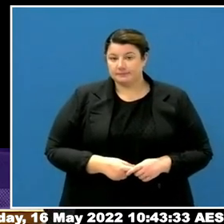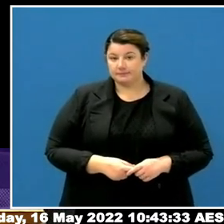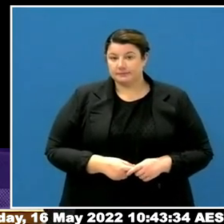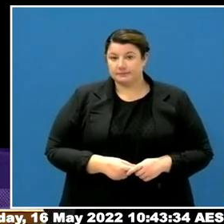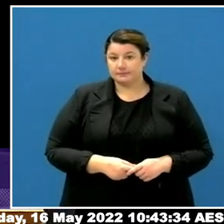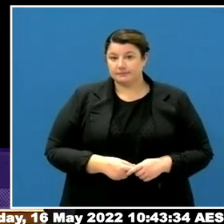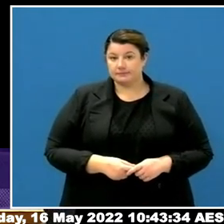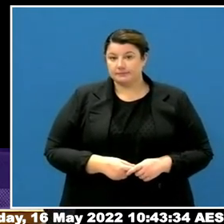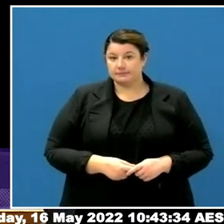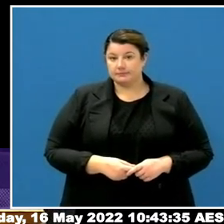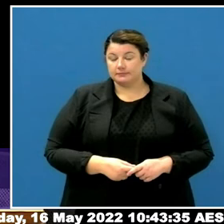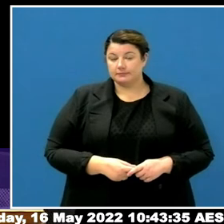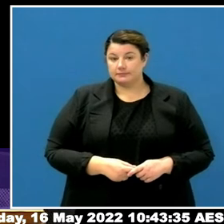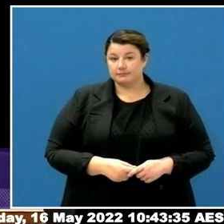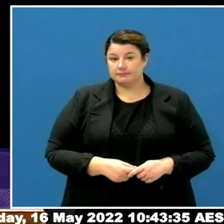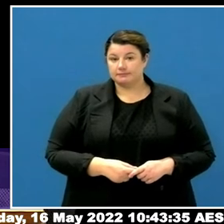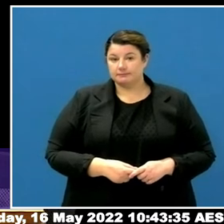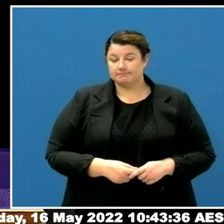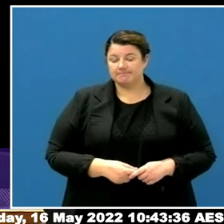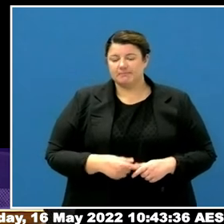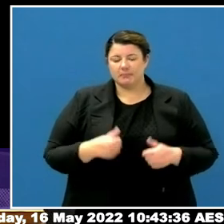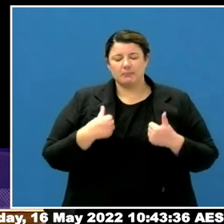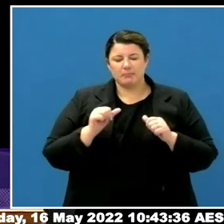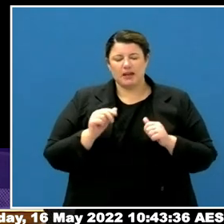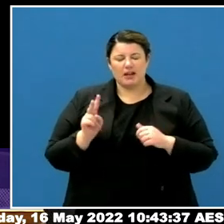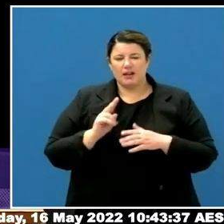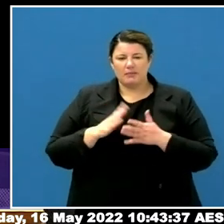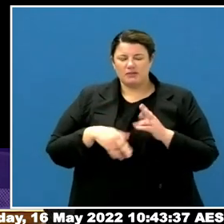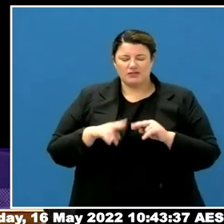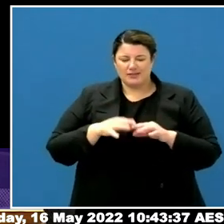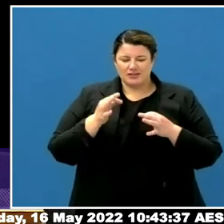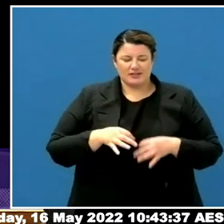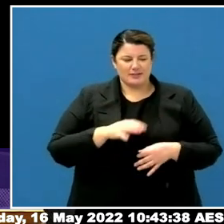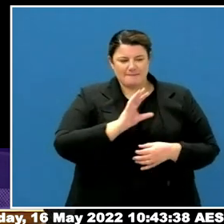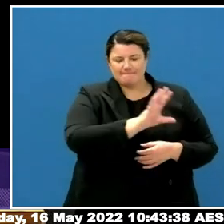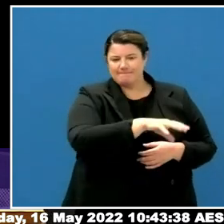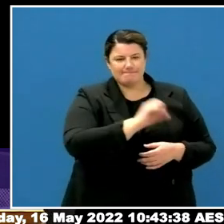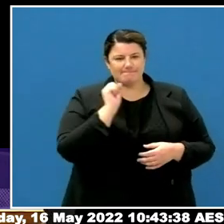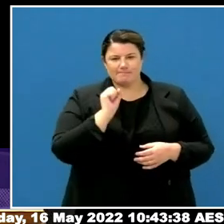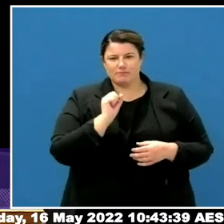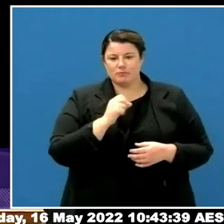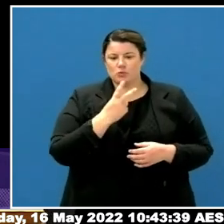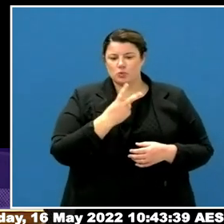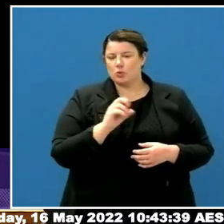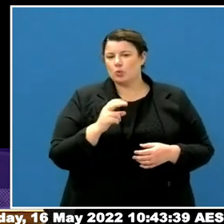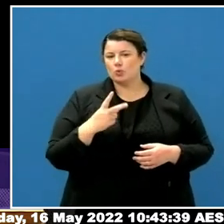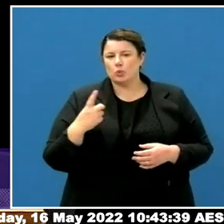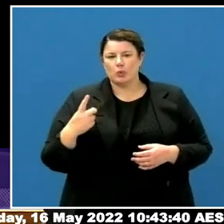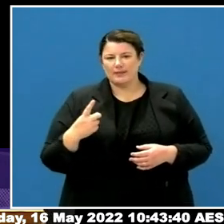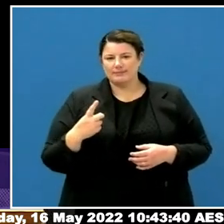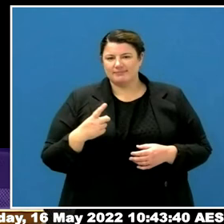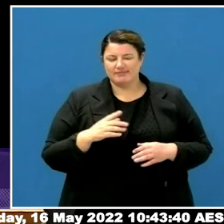Suzie and Rob finally decided to withdraw Toby from the day program in June 2021 after